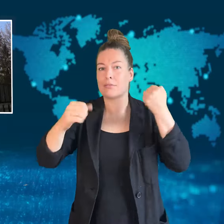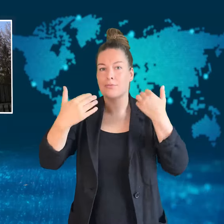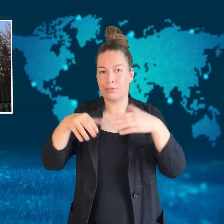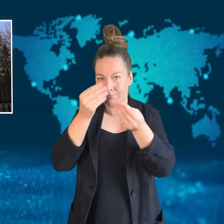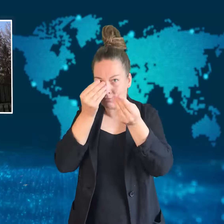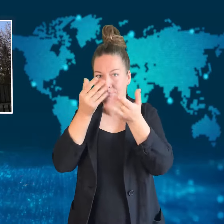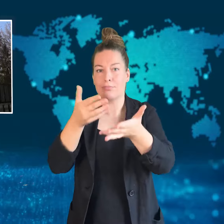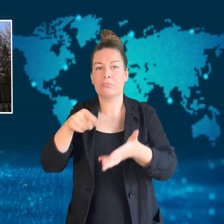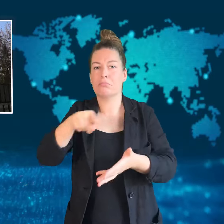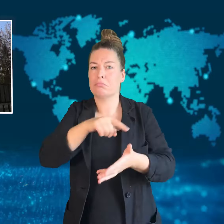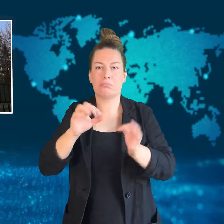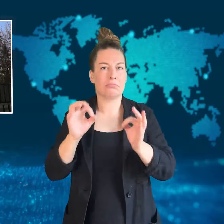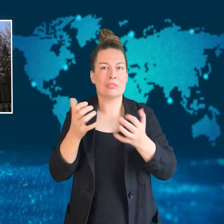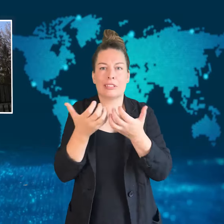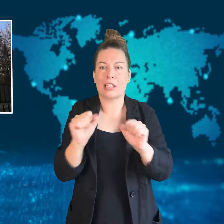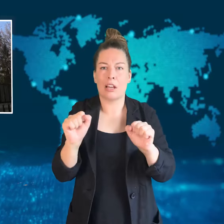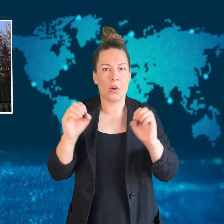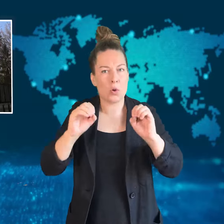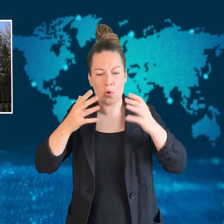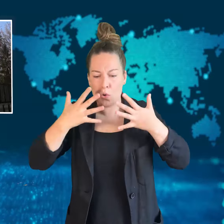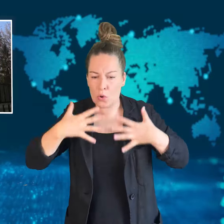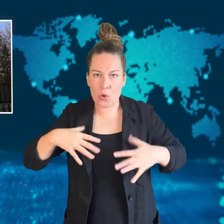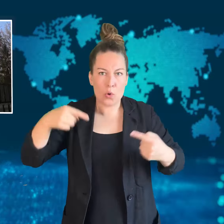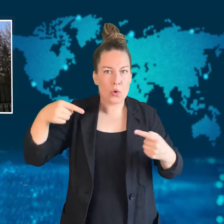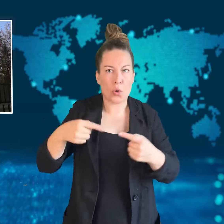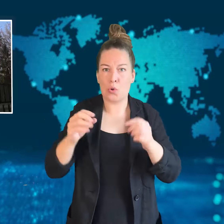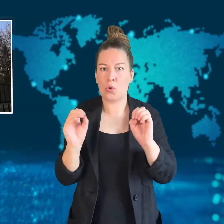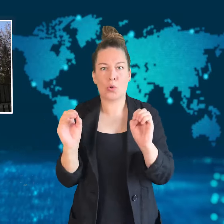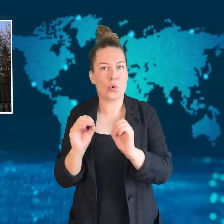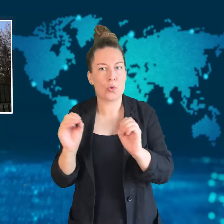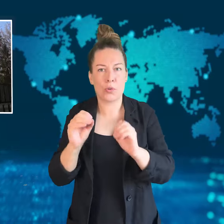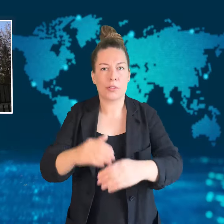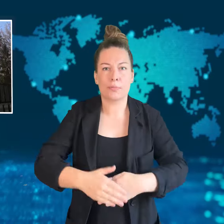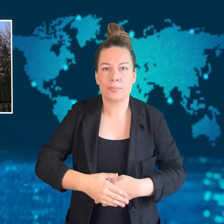The US Embassy in Ankara has reported they are safe and uninjured.